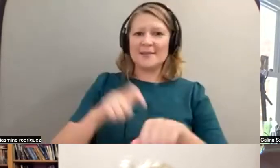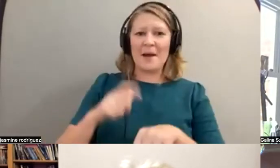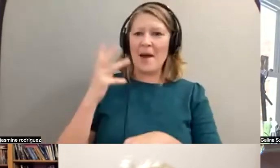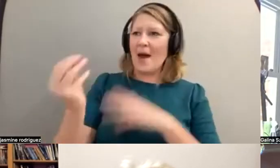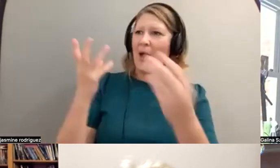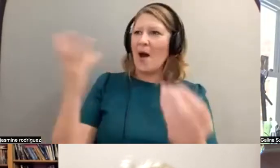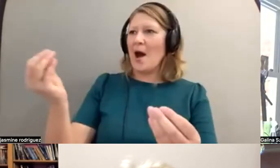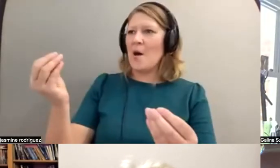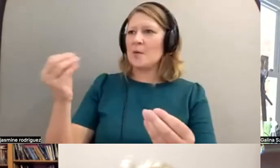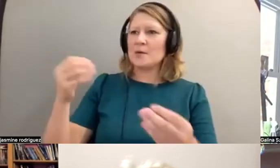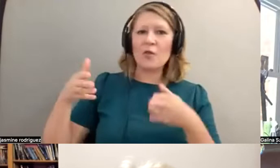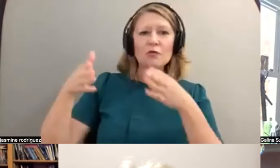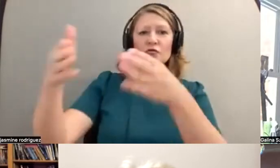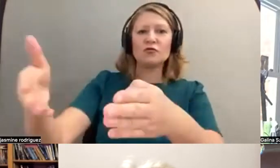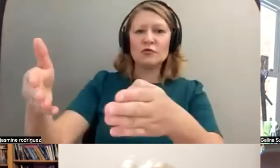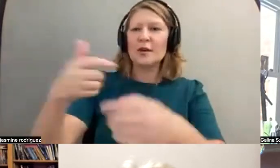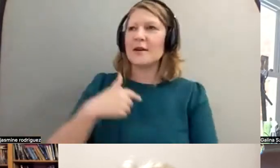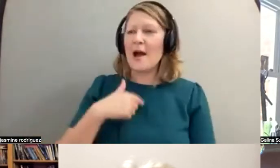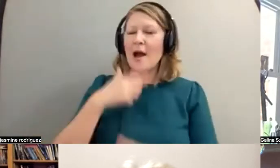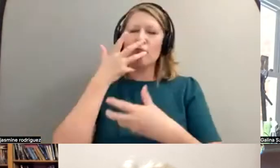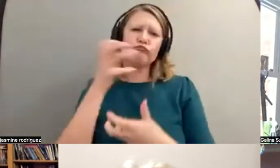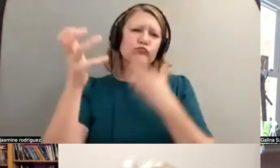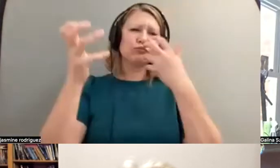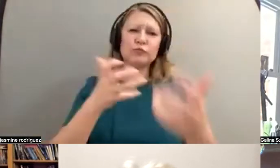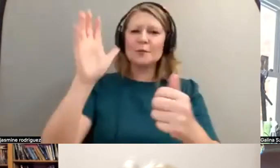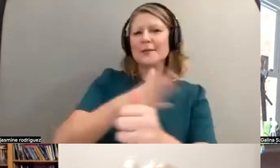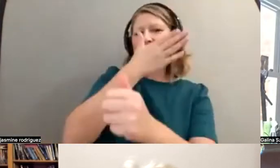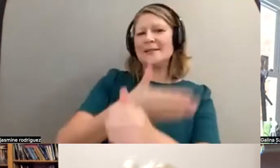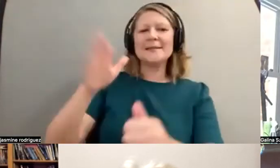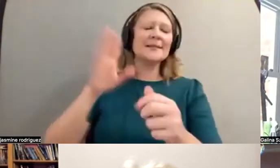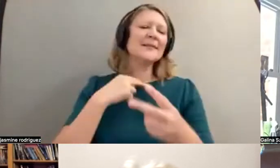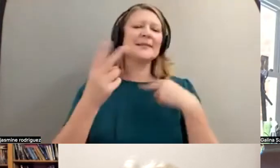And I still do that, now at 68, you know. I mean there was a time when I was